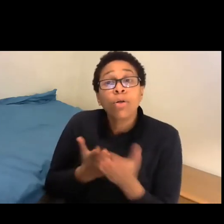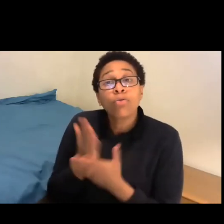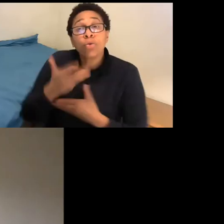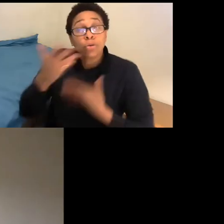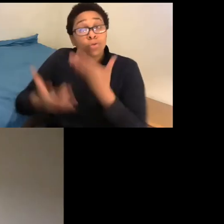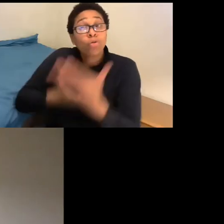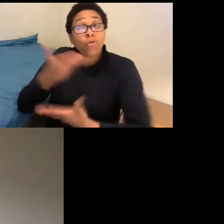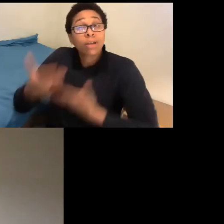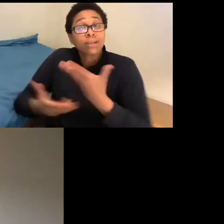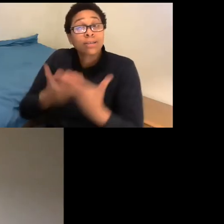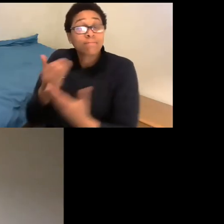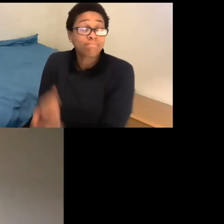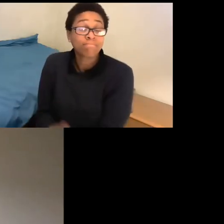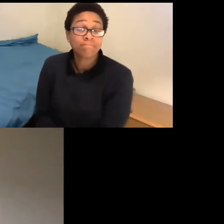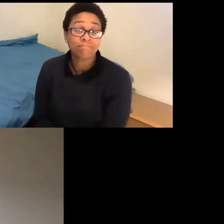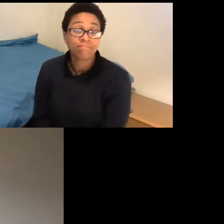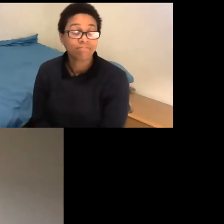Maryanne: Thank you, thank you for introducing that video as